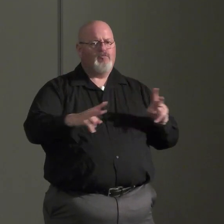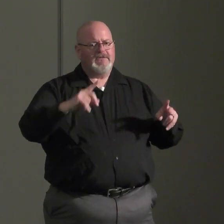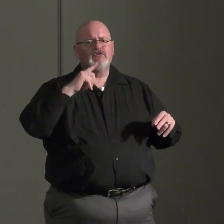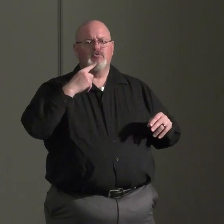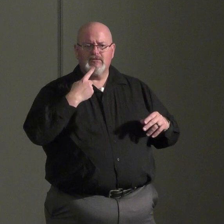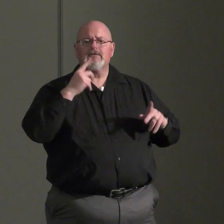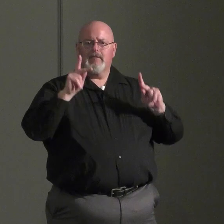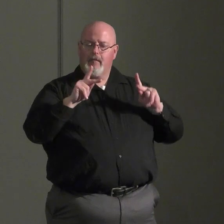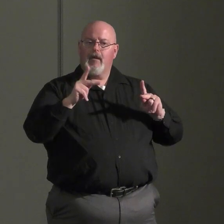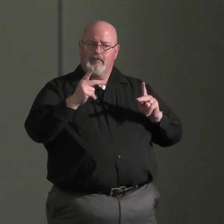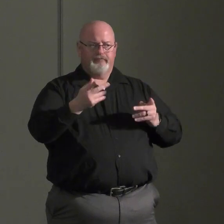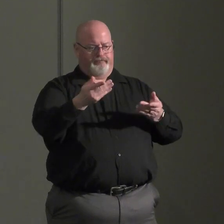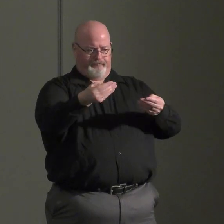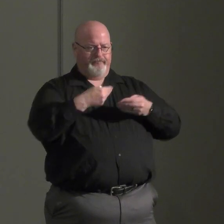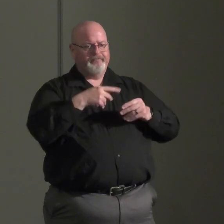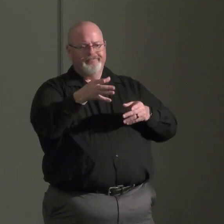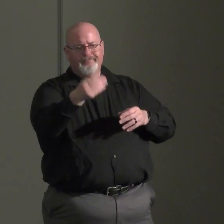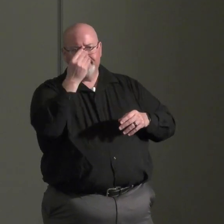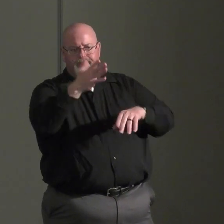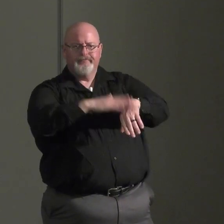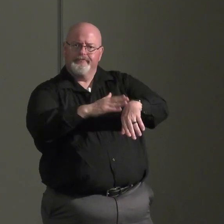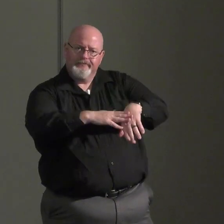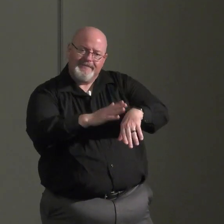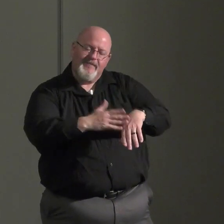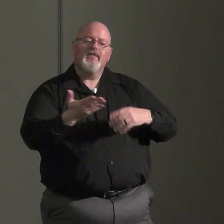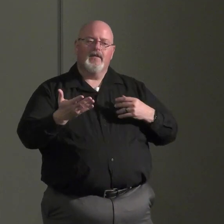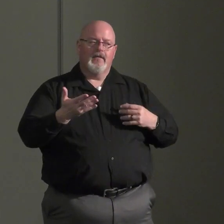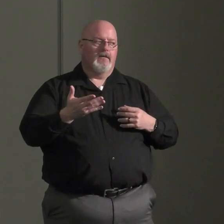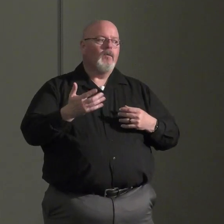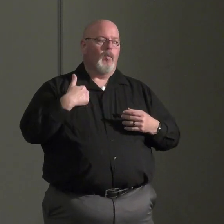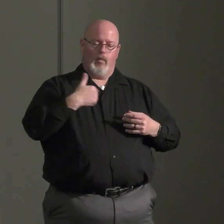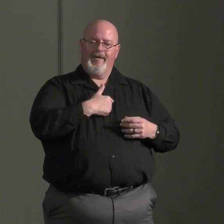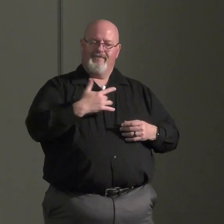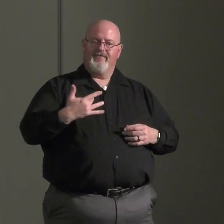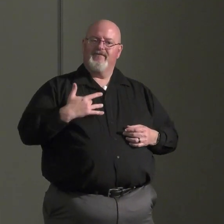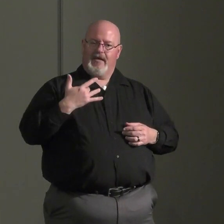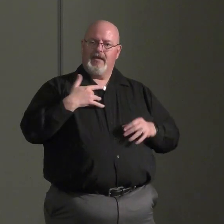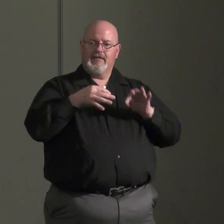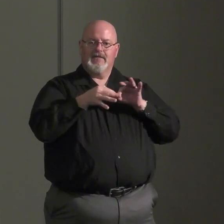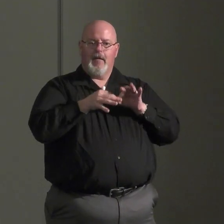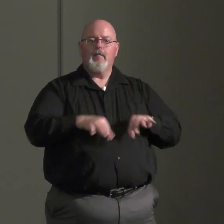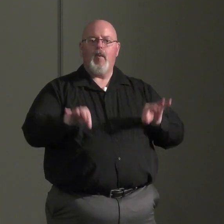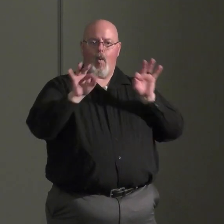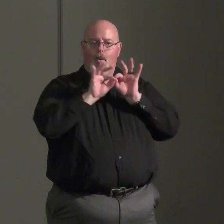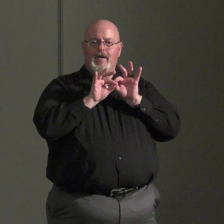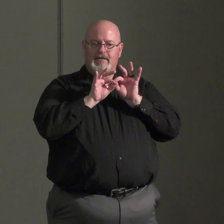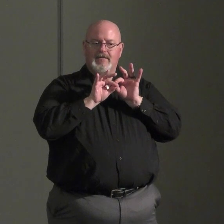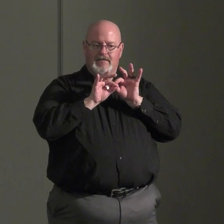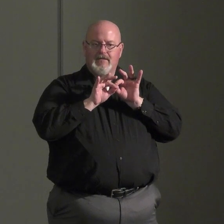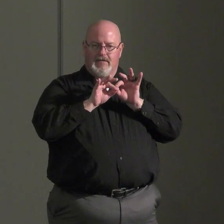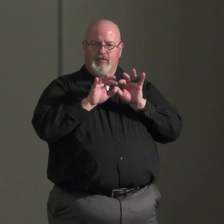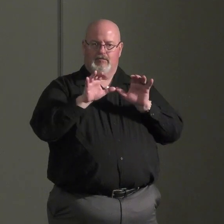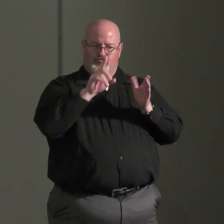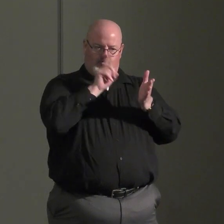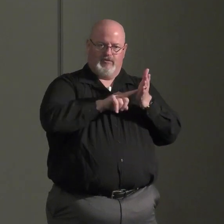somebody brings something to our attention and we feel it is important to do the research ongoing.